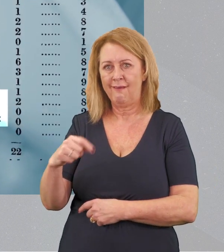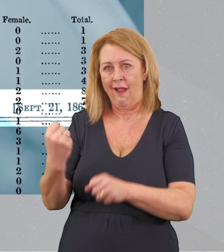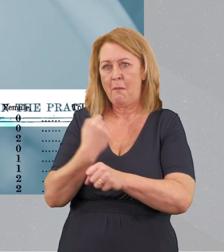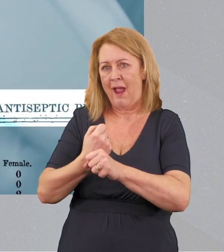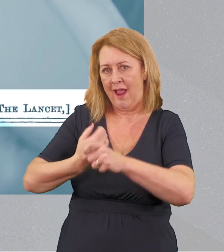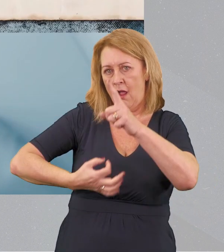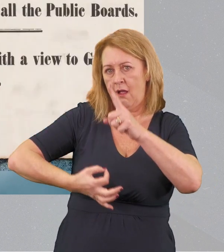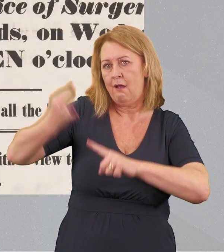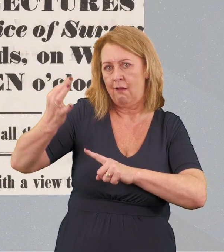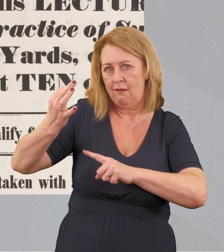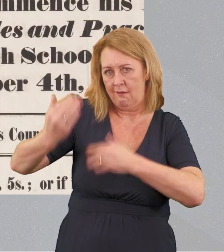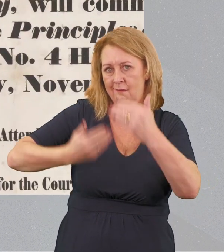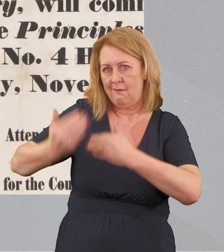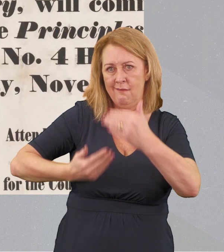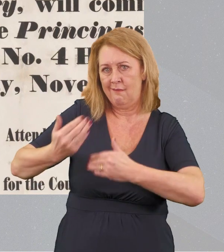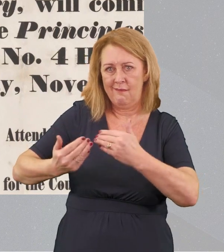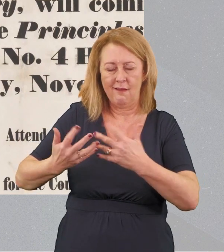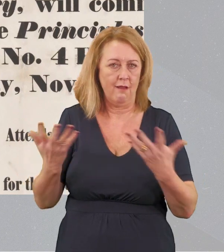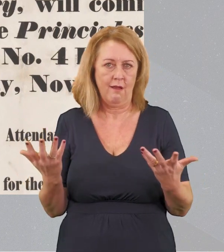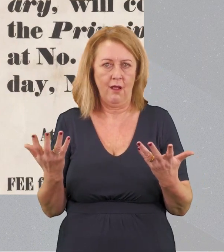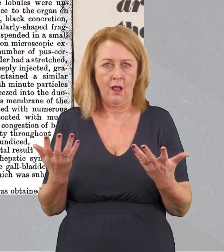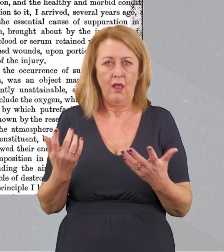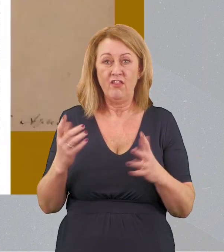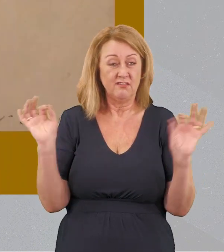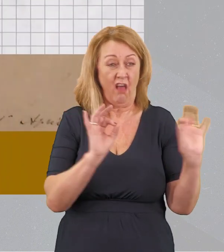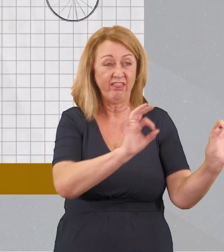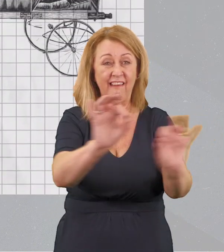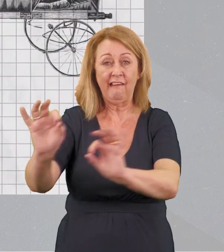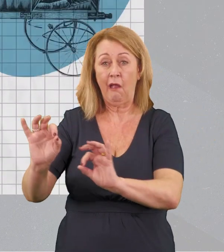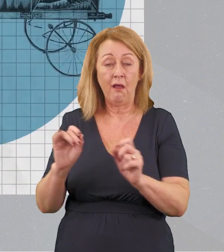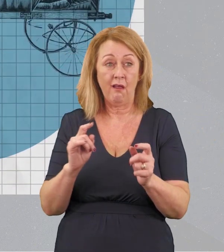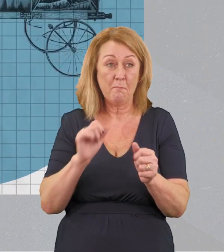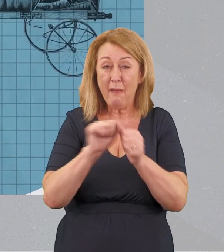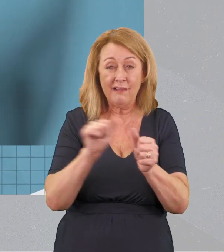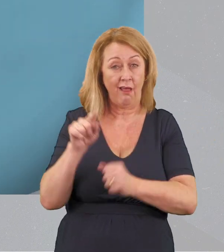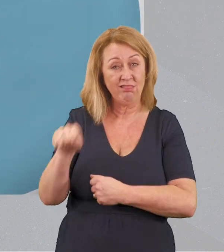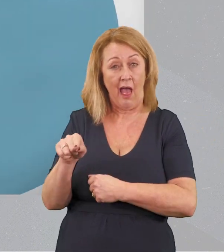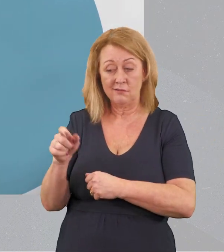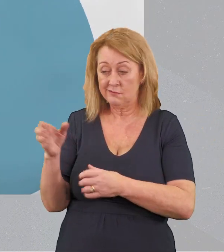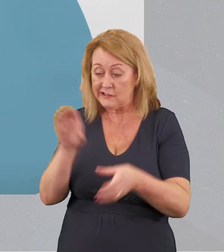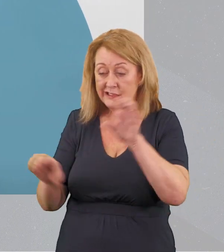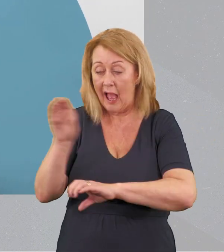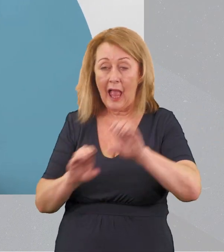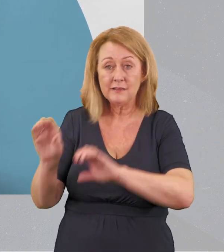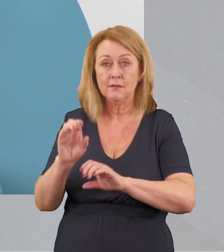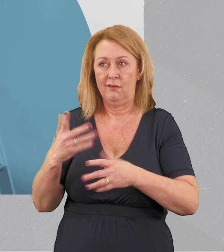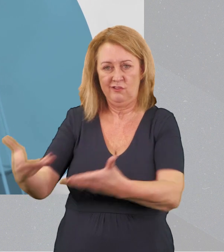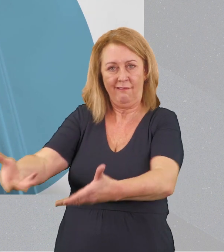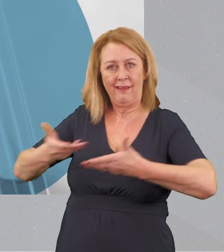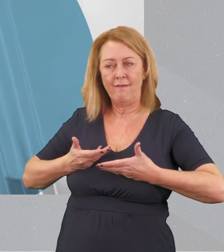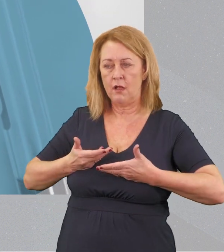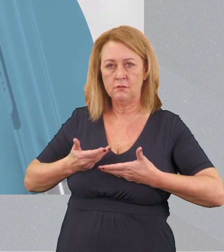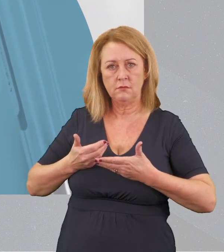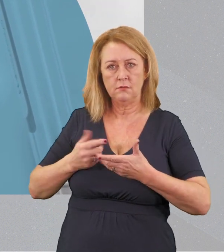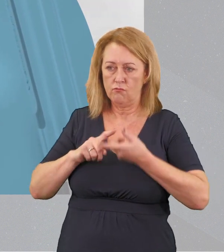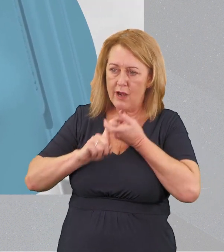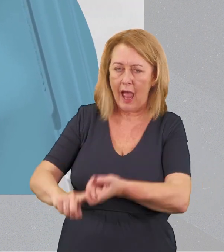There's no other invention from humankind better than science to generate reliable knowledge,